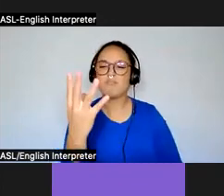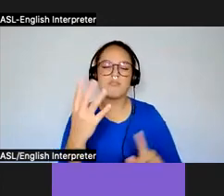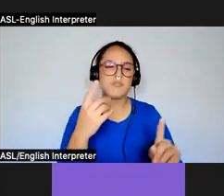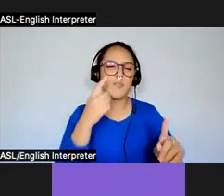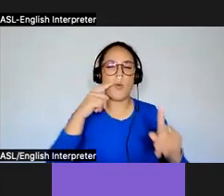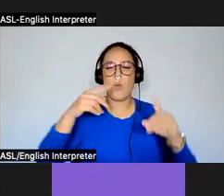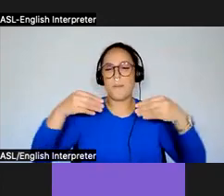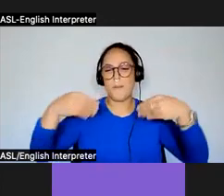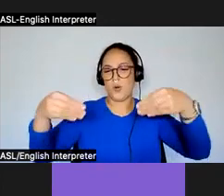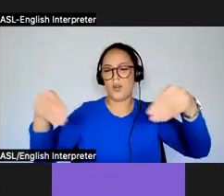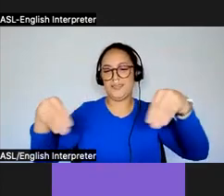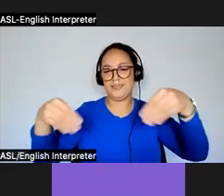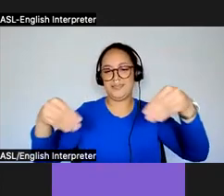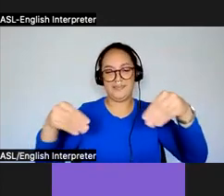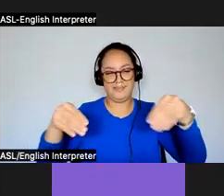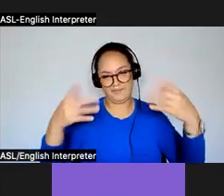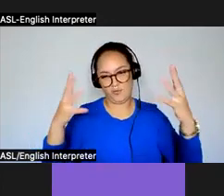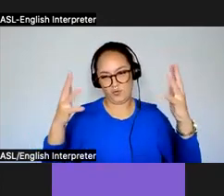So we take our marketing materials that we've created.